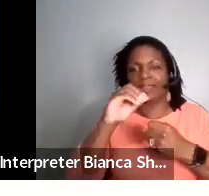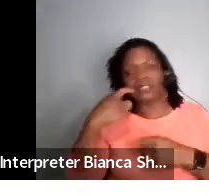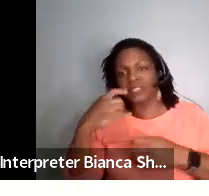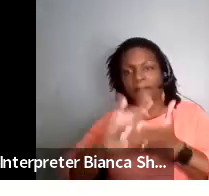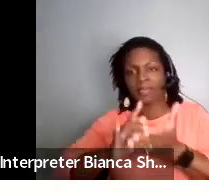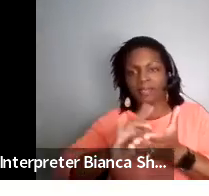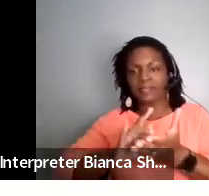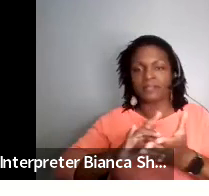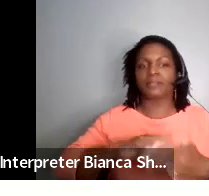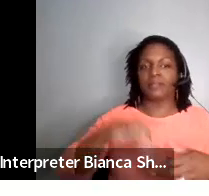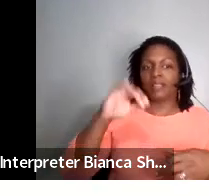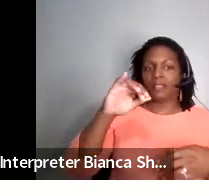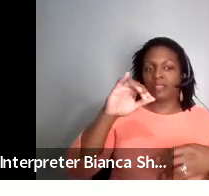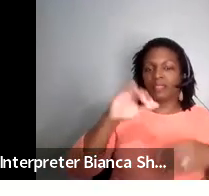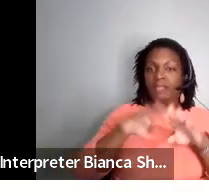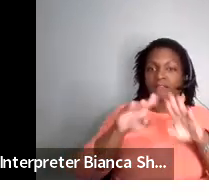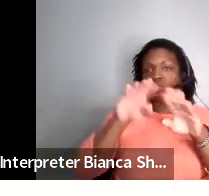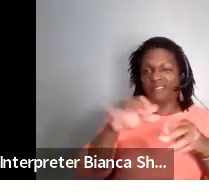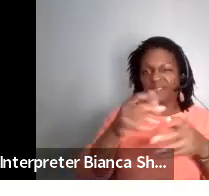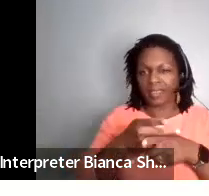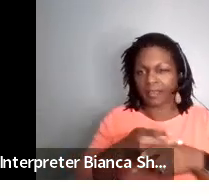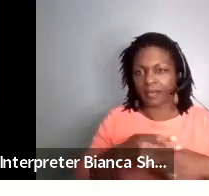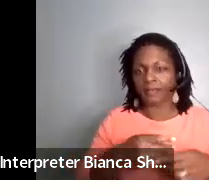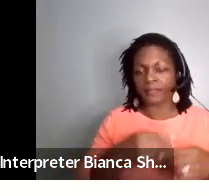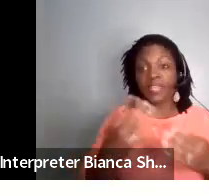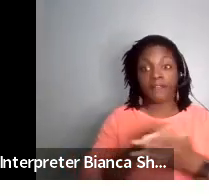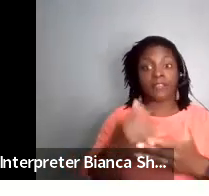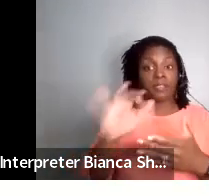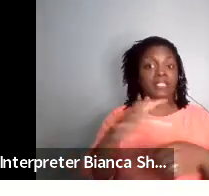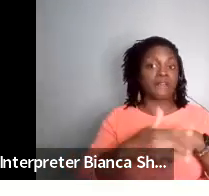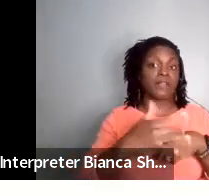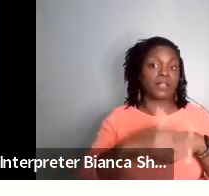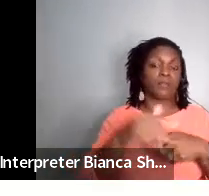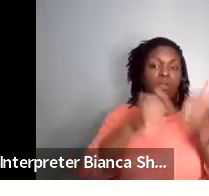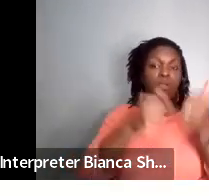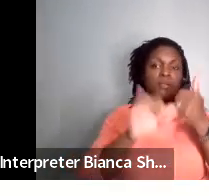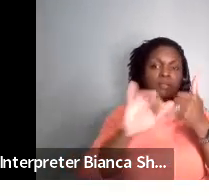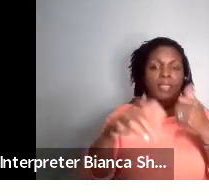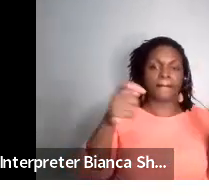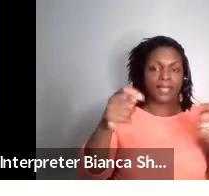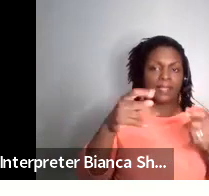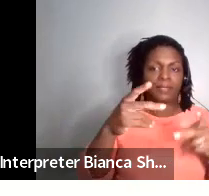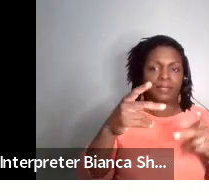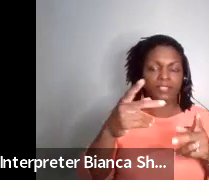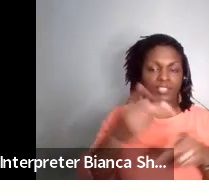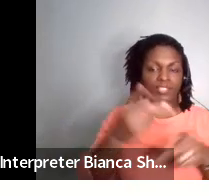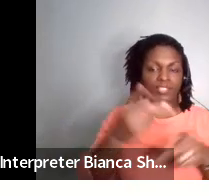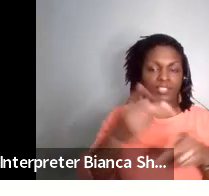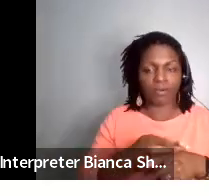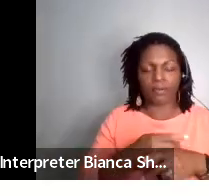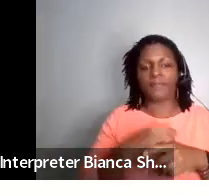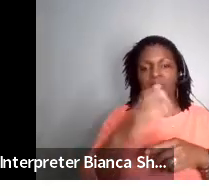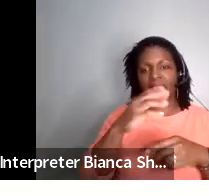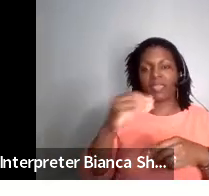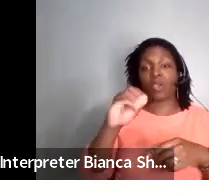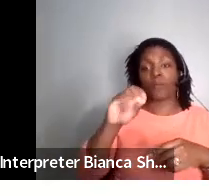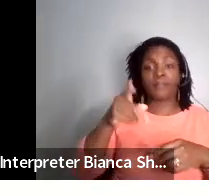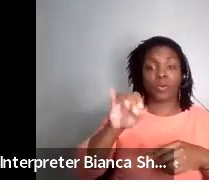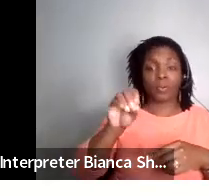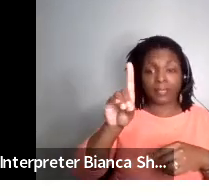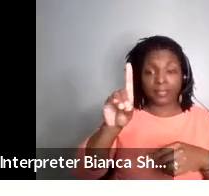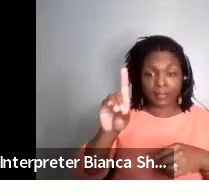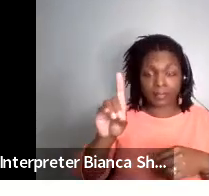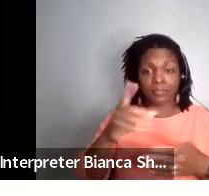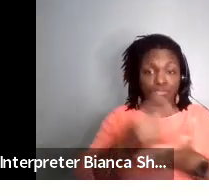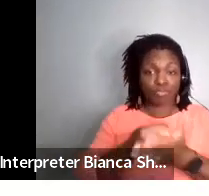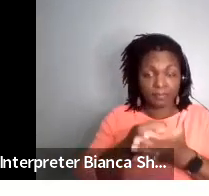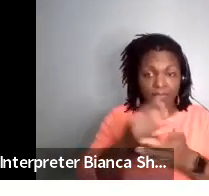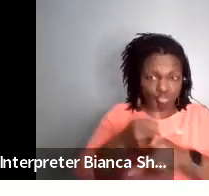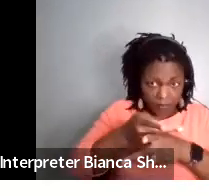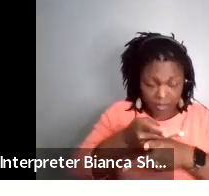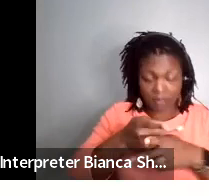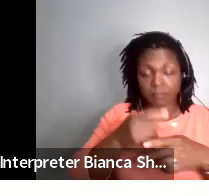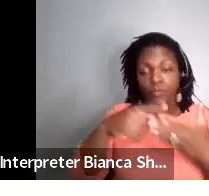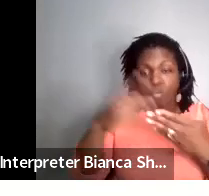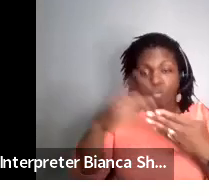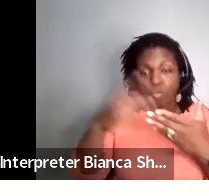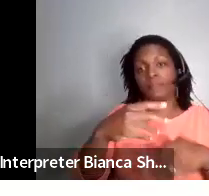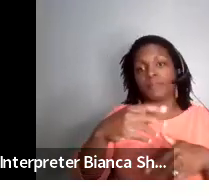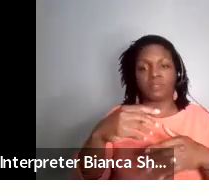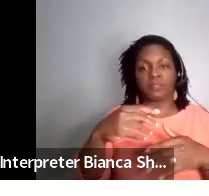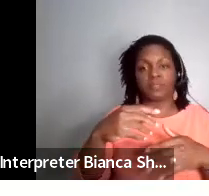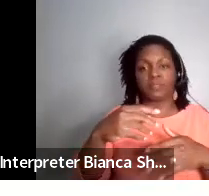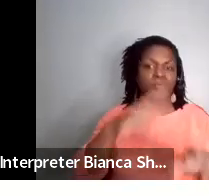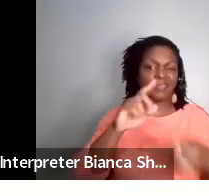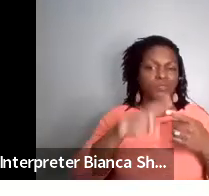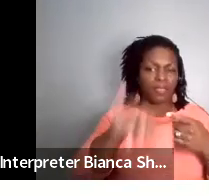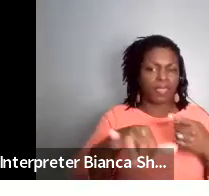All the services are available through the Medicaid, managed care. Organizations for Medicaid members as well as opioid treatment programs and medication assisted treatment in response to the opioid epidemic in Louisiana and around the